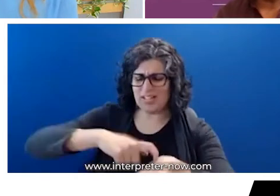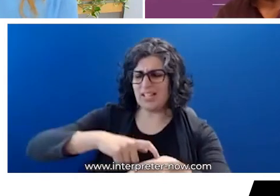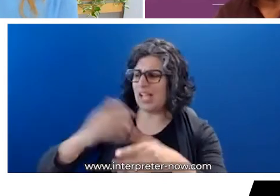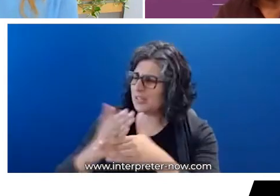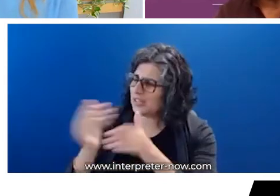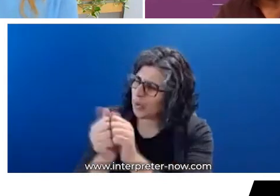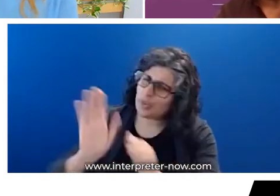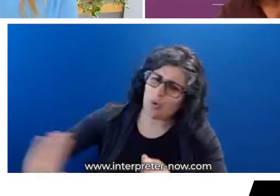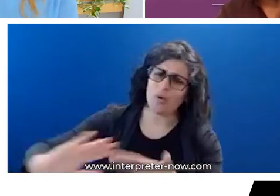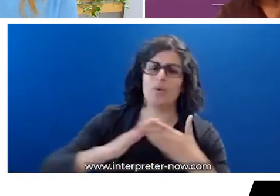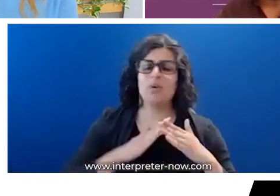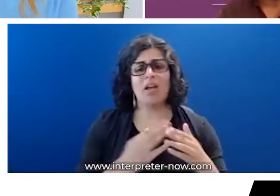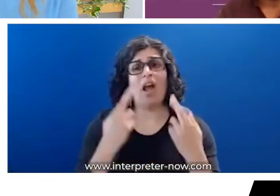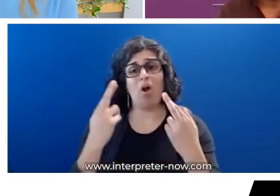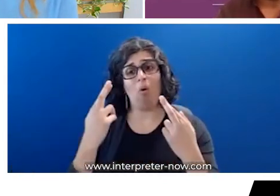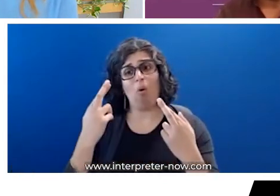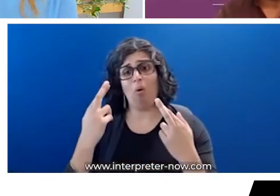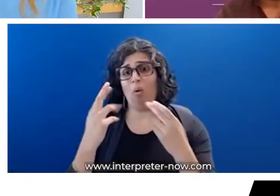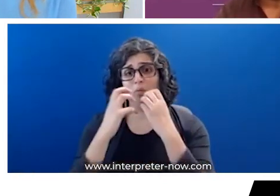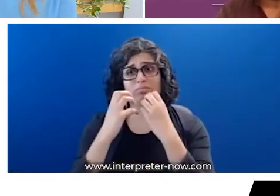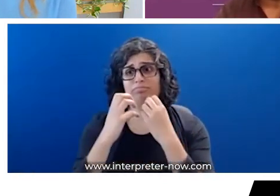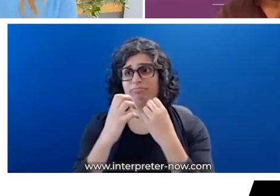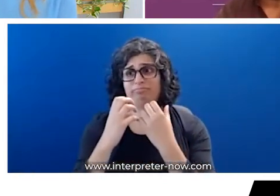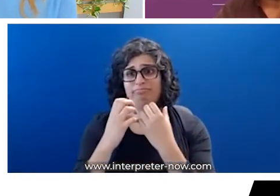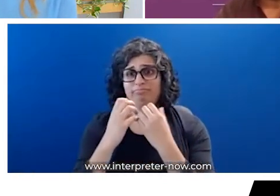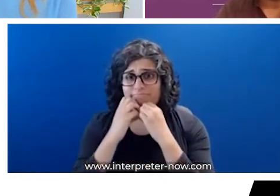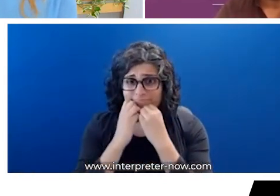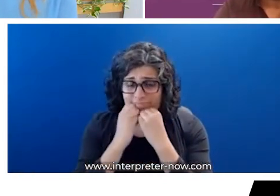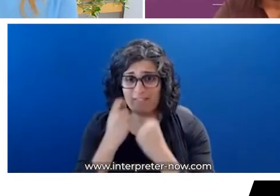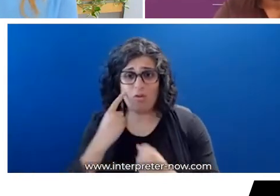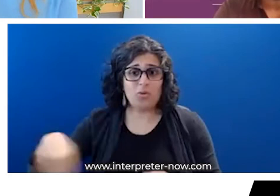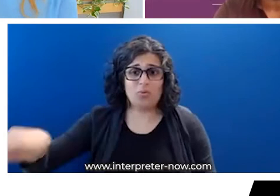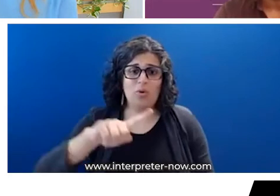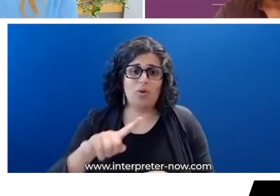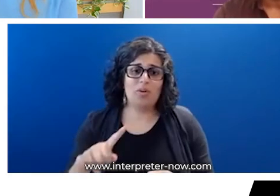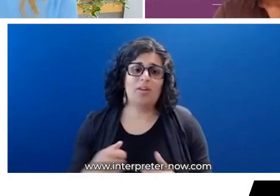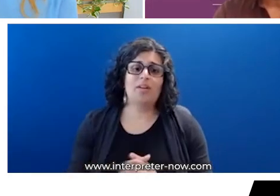I hope this has been valuable to those who are going to be able to have this data shared with them.